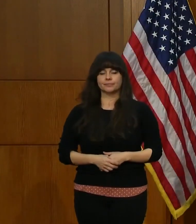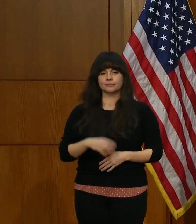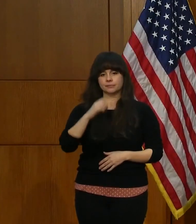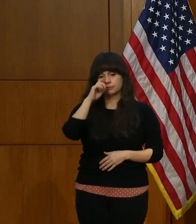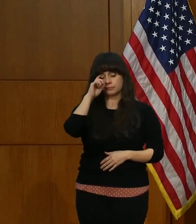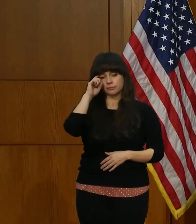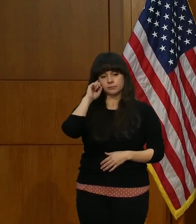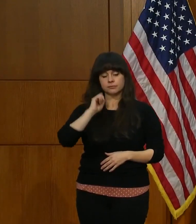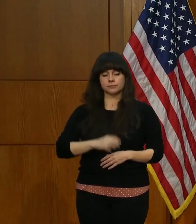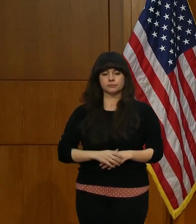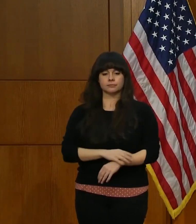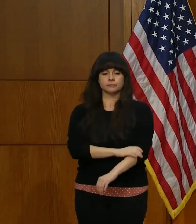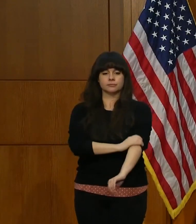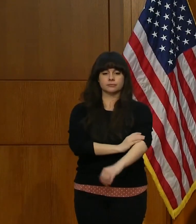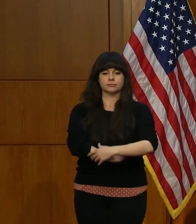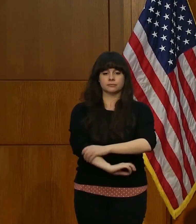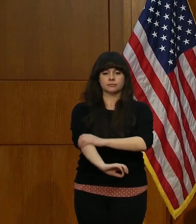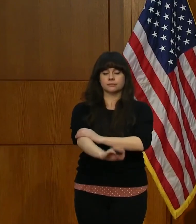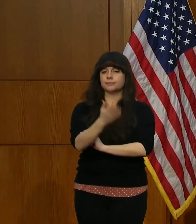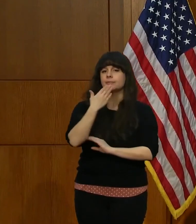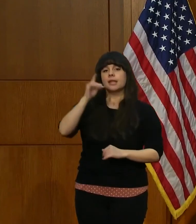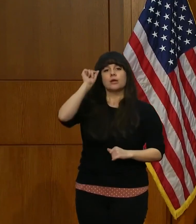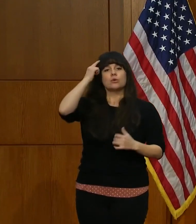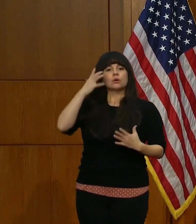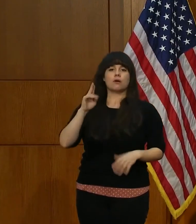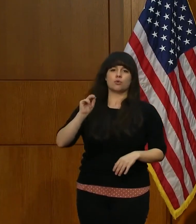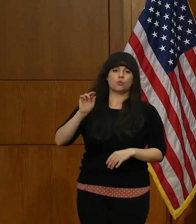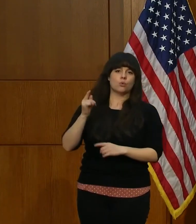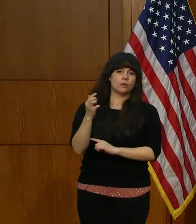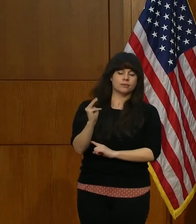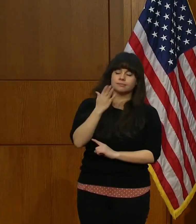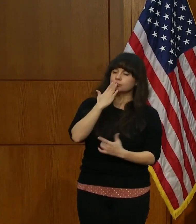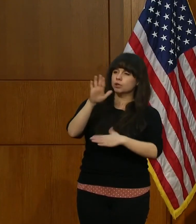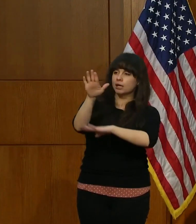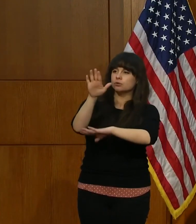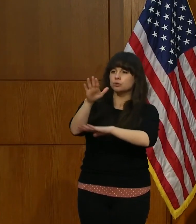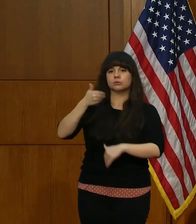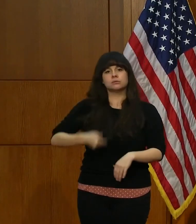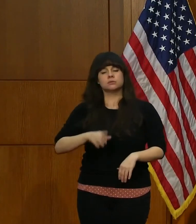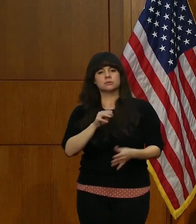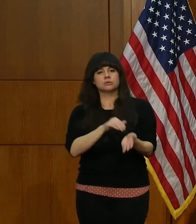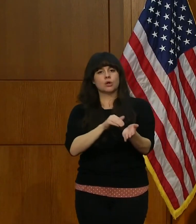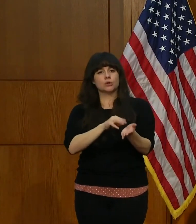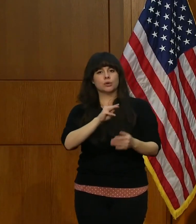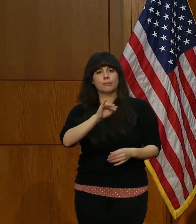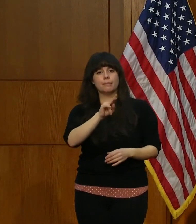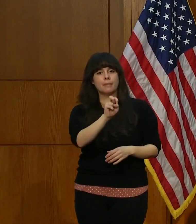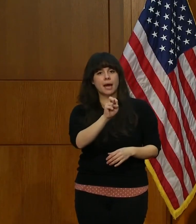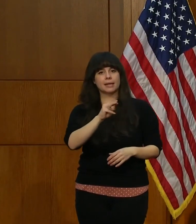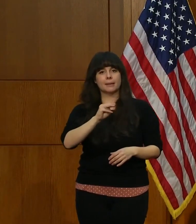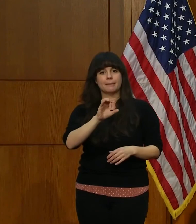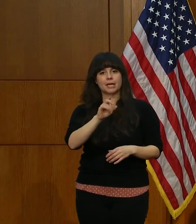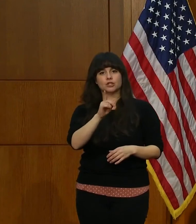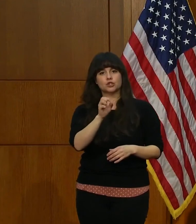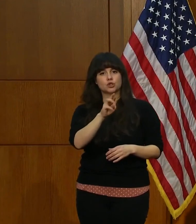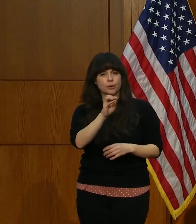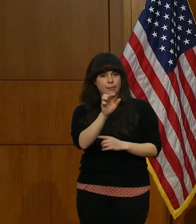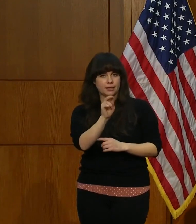AND WELL. THANK YOU, GOVERNOR.